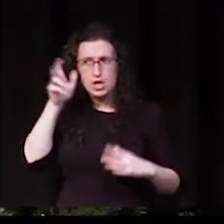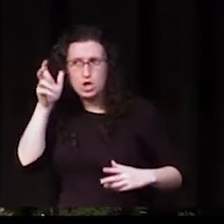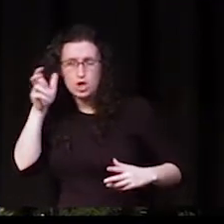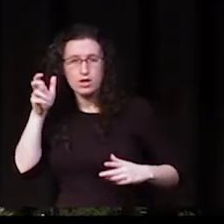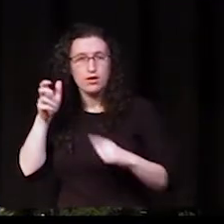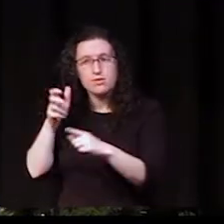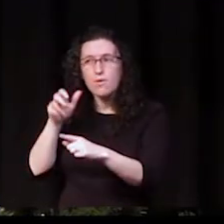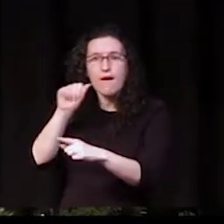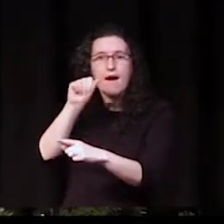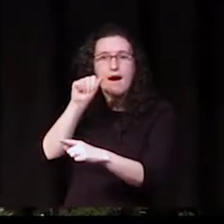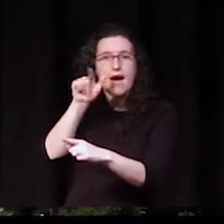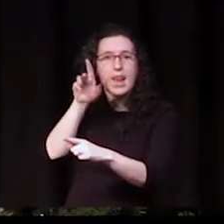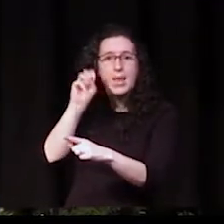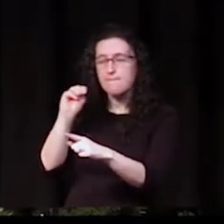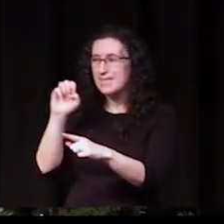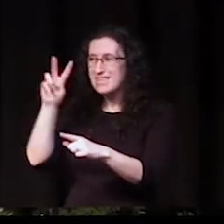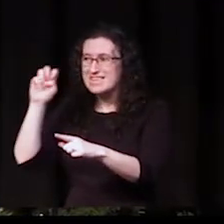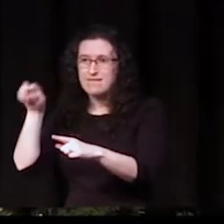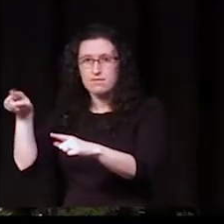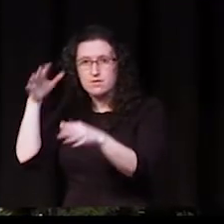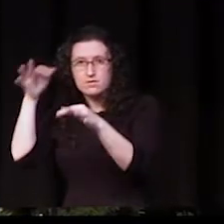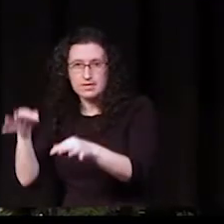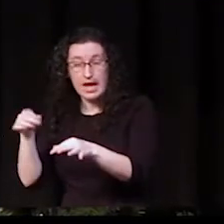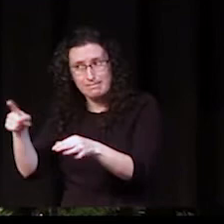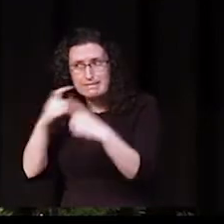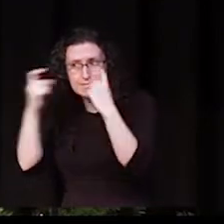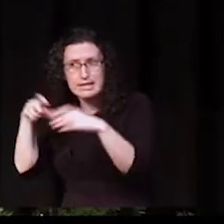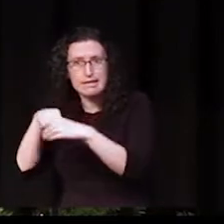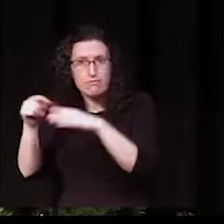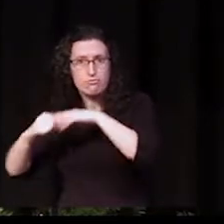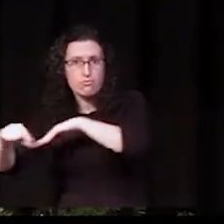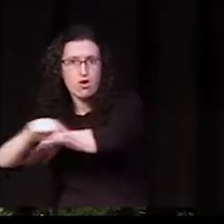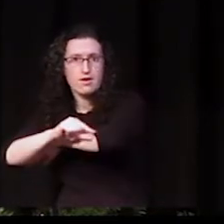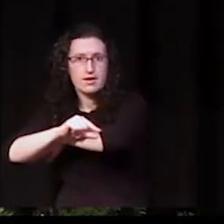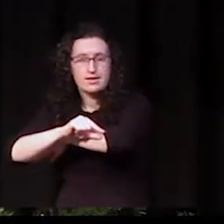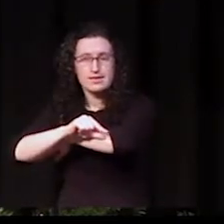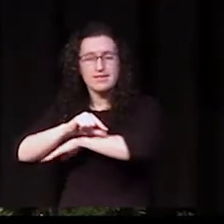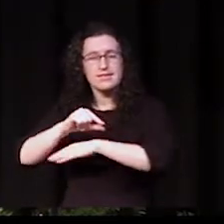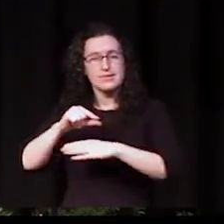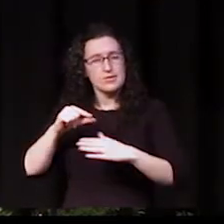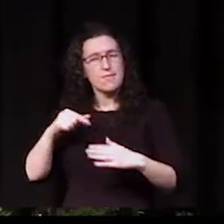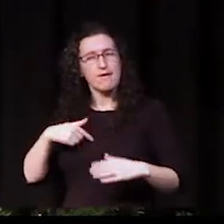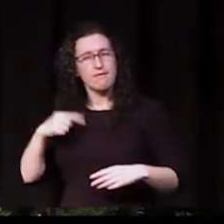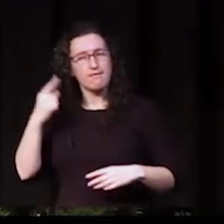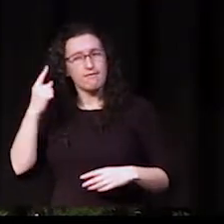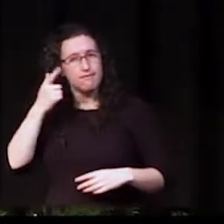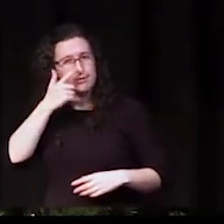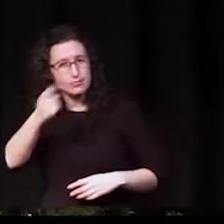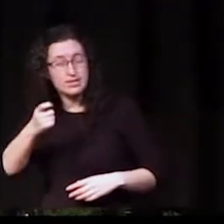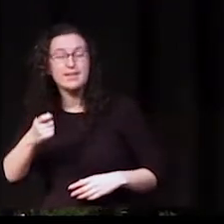were making that choice about that sin in the garden? And so I opened up my Bible and I began to read the story